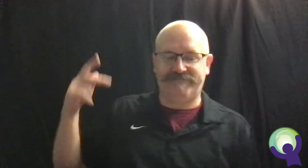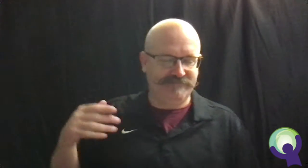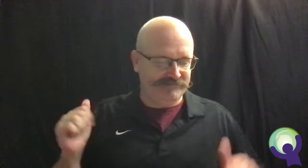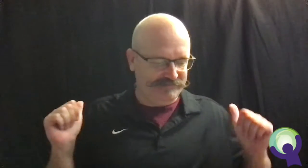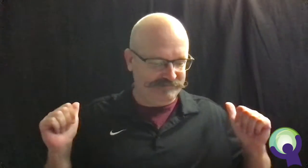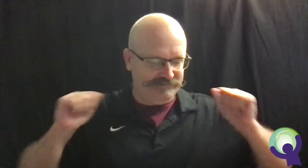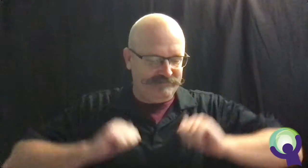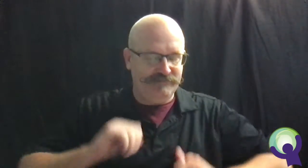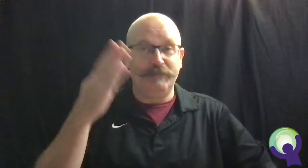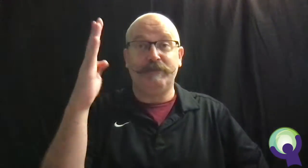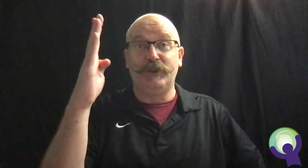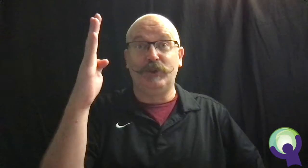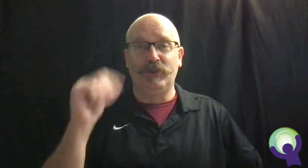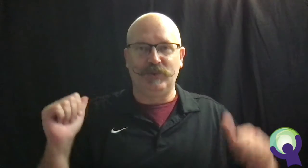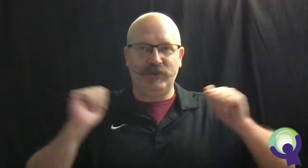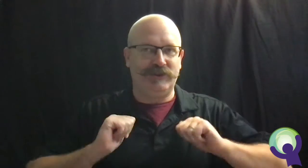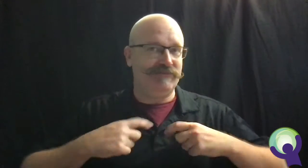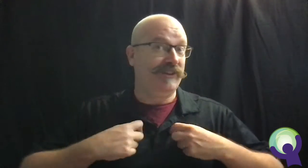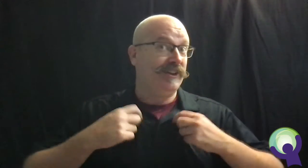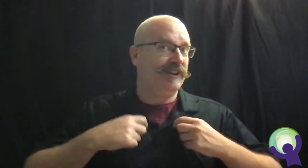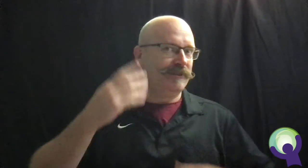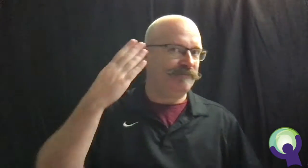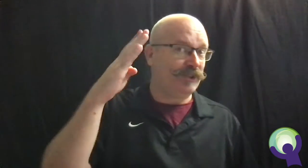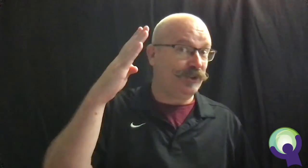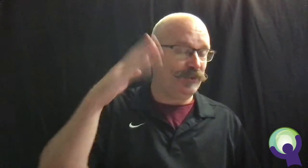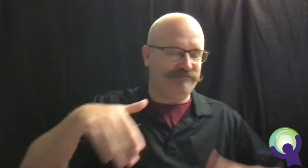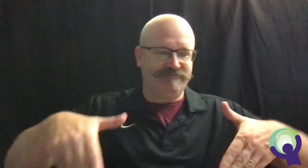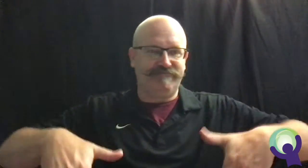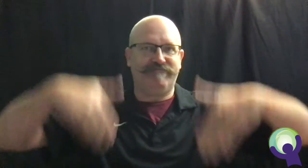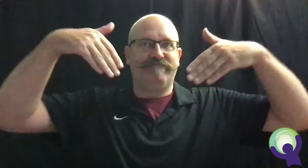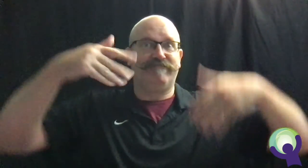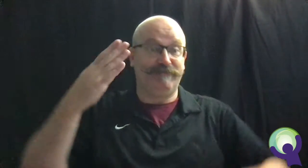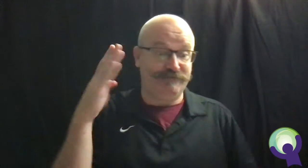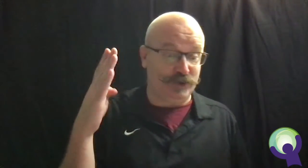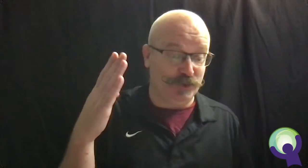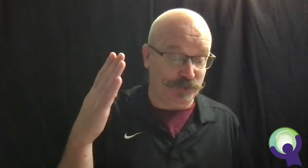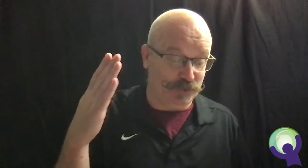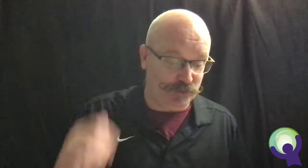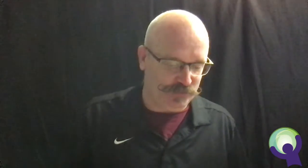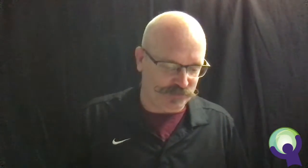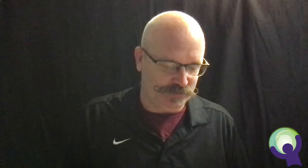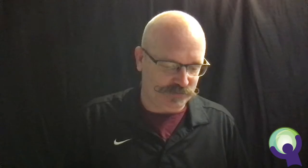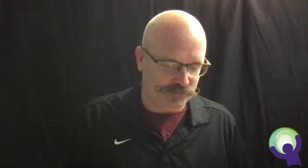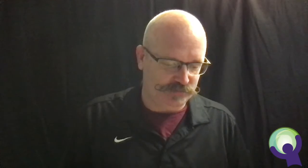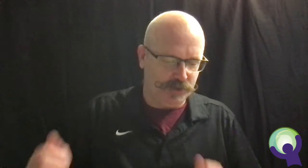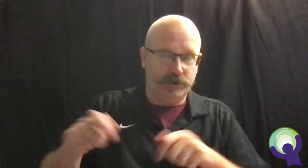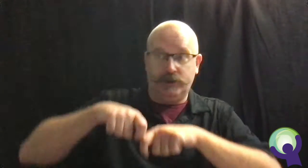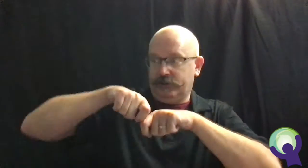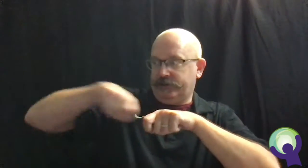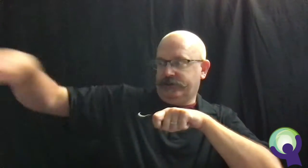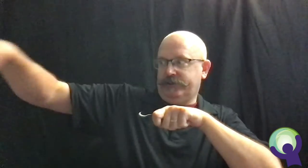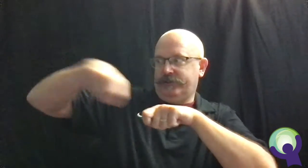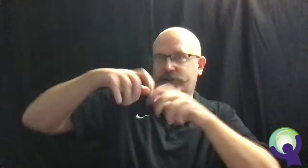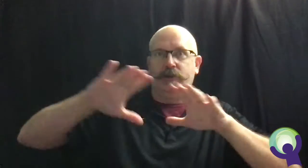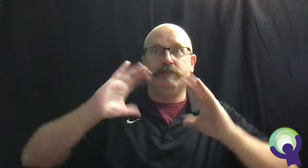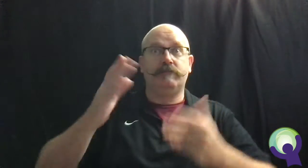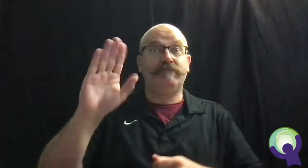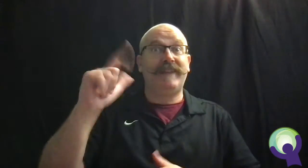He and I wear blue jeans and blue t-shirts and blue jackets.